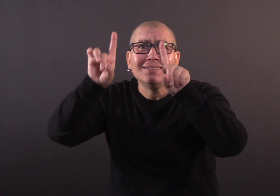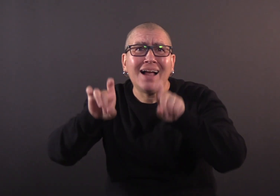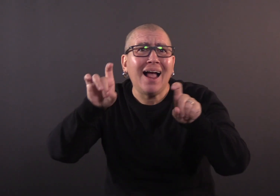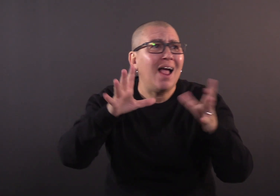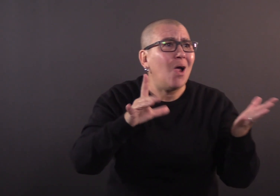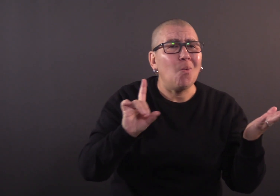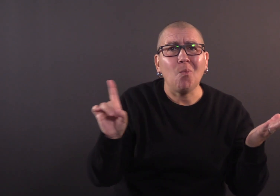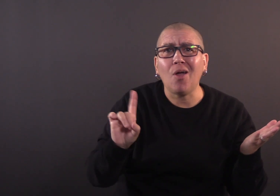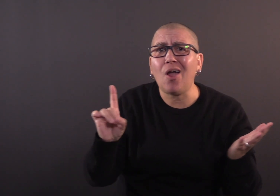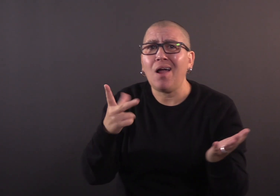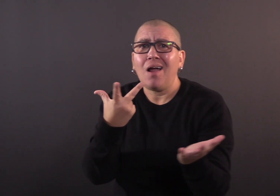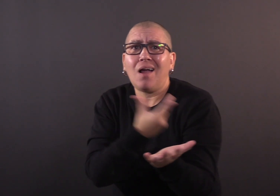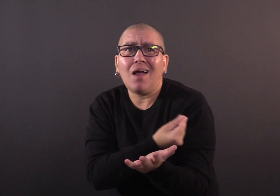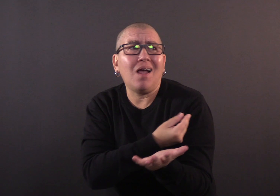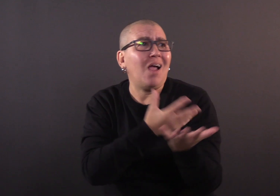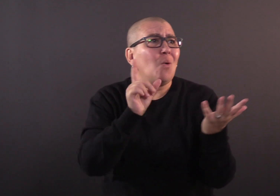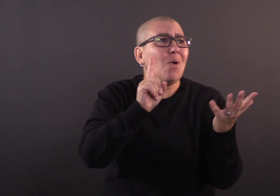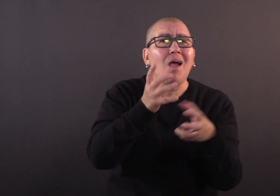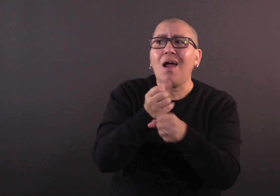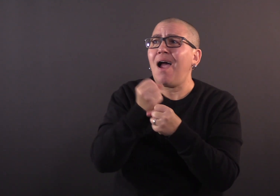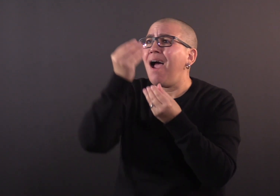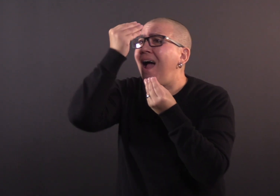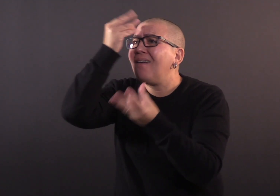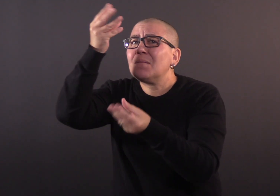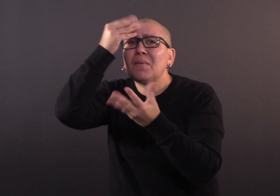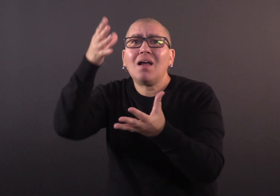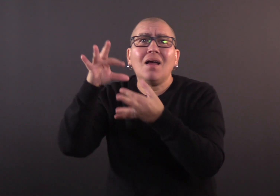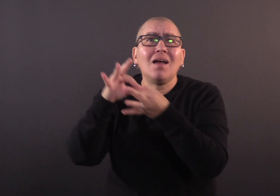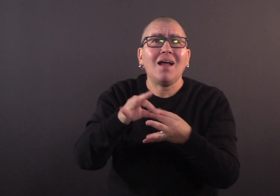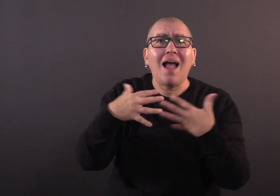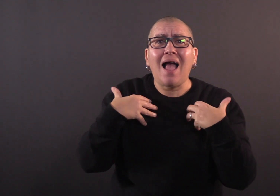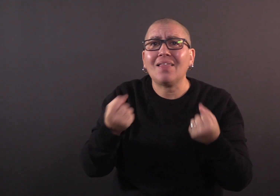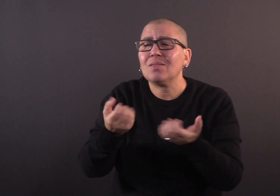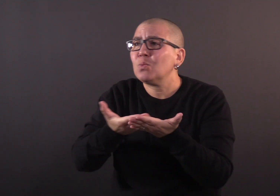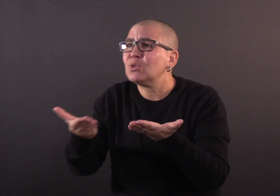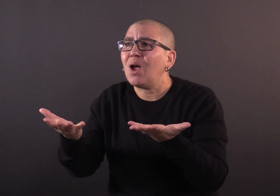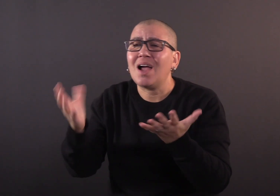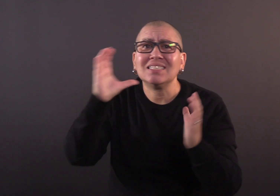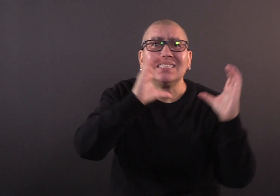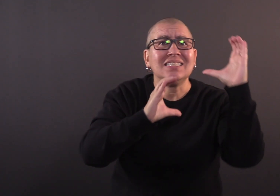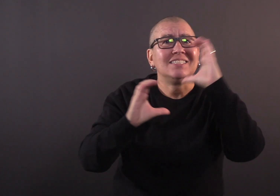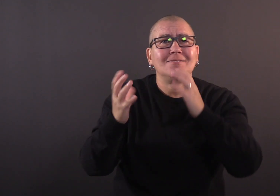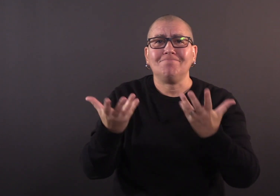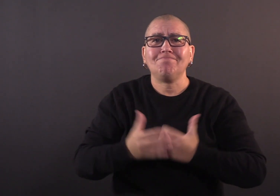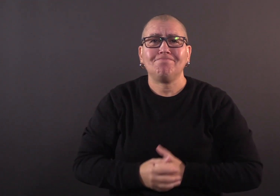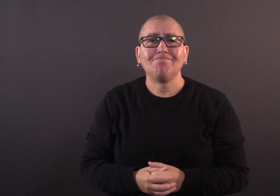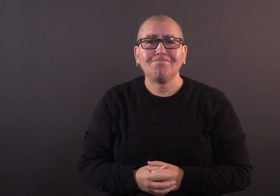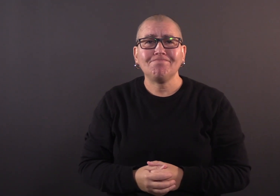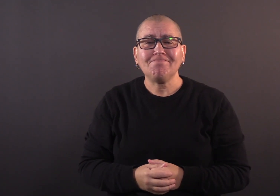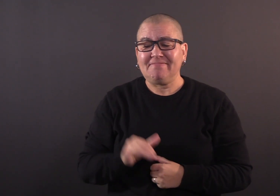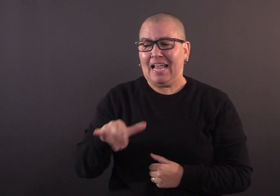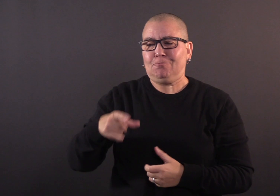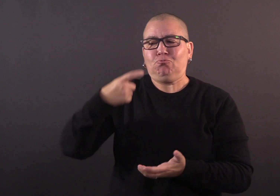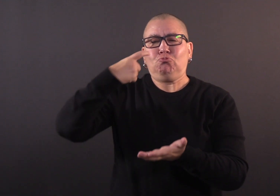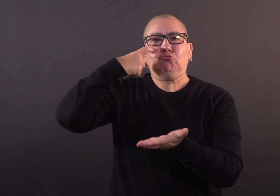vaccination, and health information resources. Recognizing the need to address these health